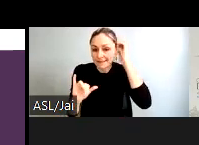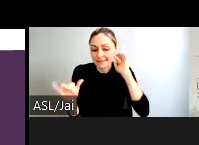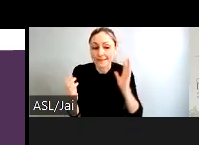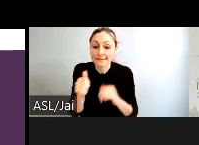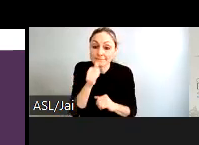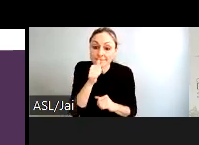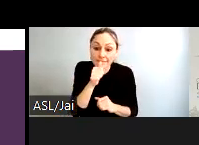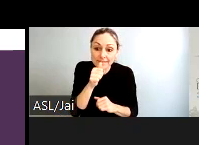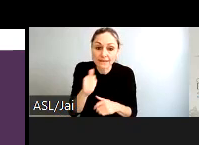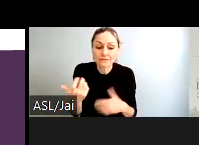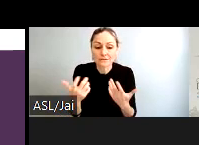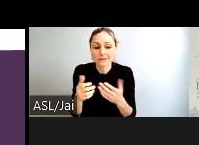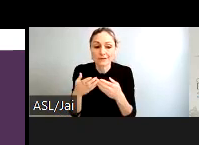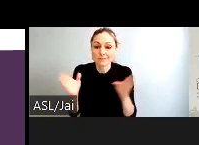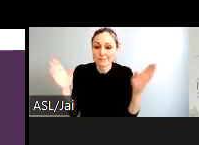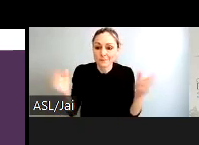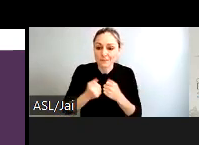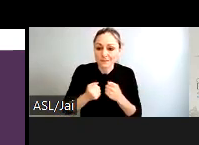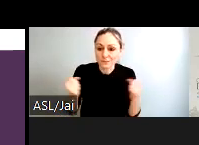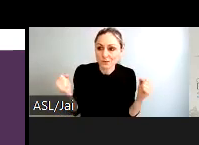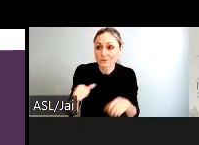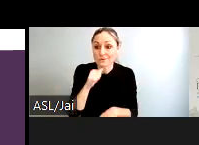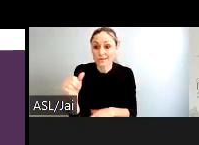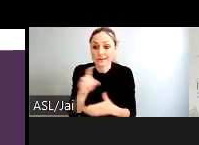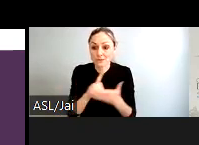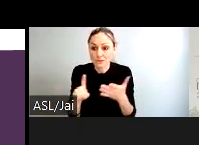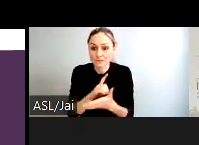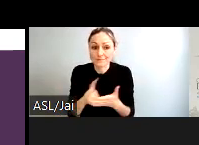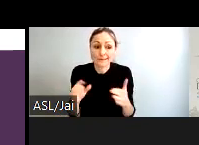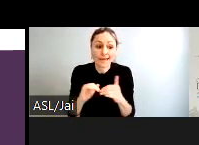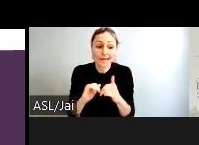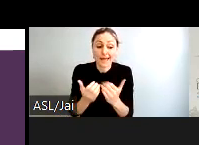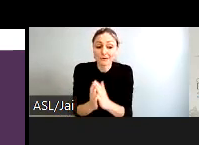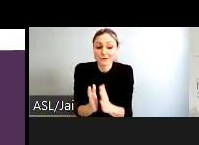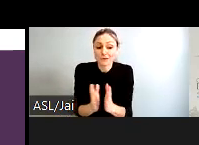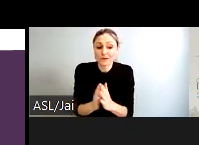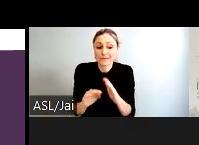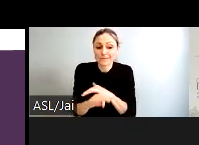public disclosure, nondiscrimination, how to request accessibility support such as